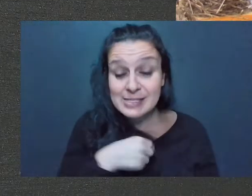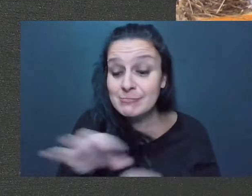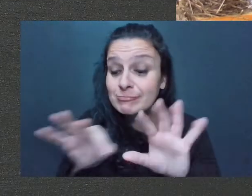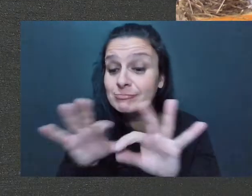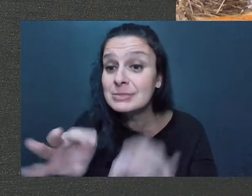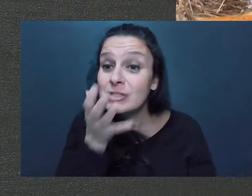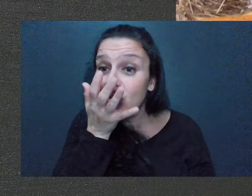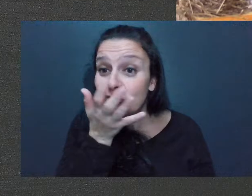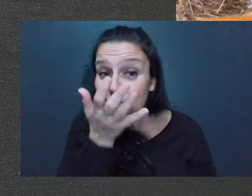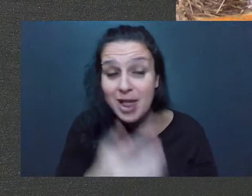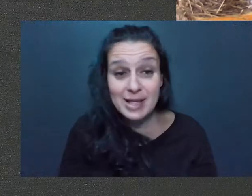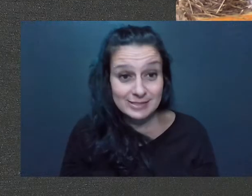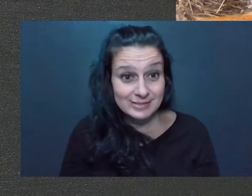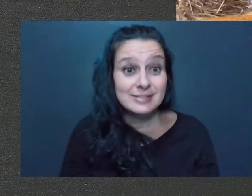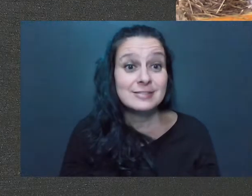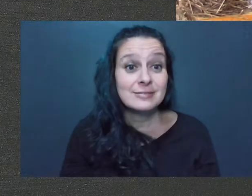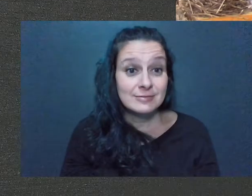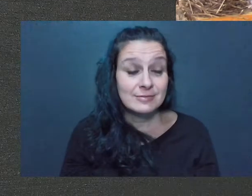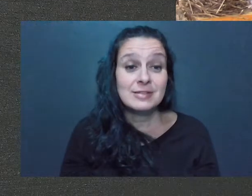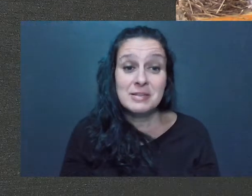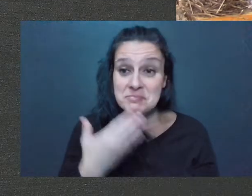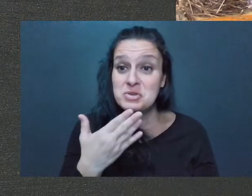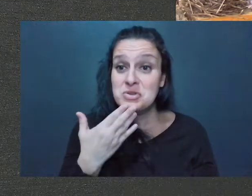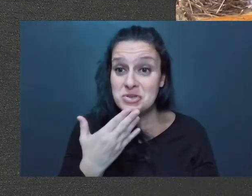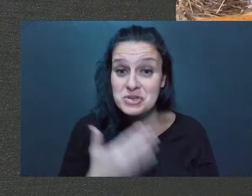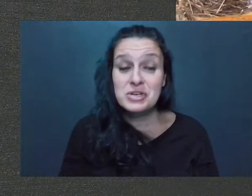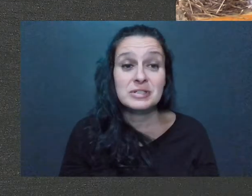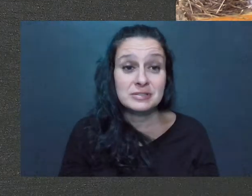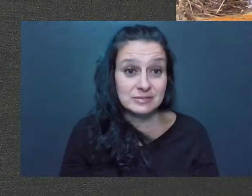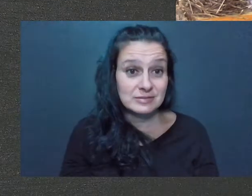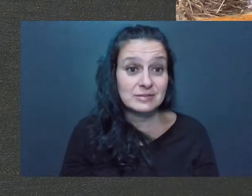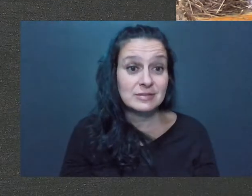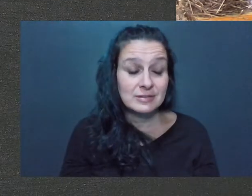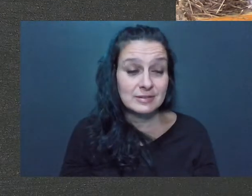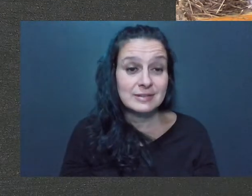I pick some grass. That would be good for going around the edges.